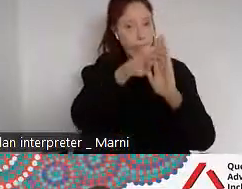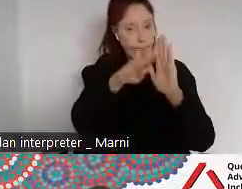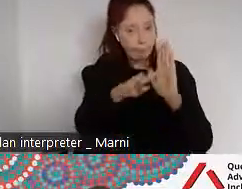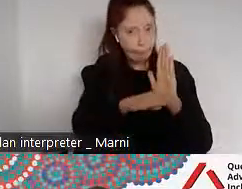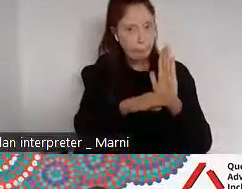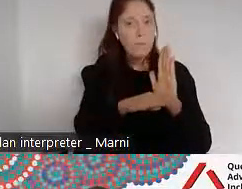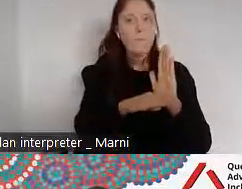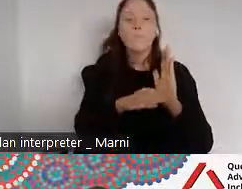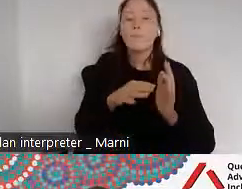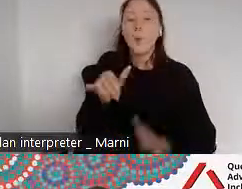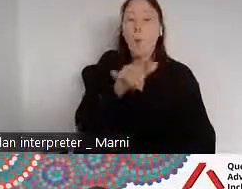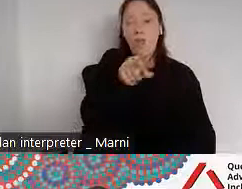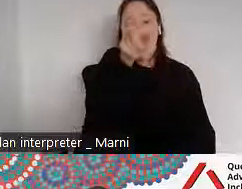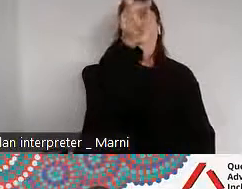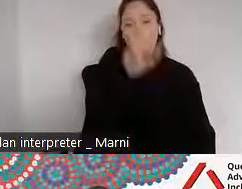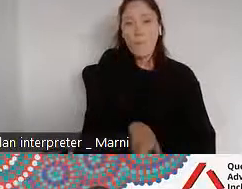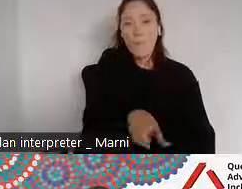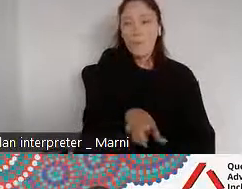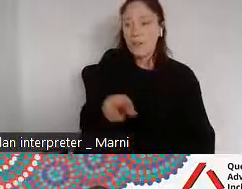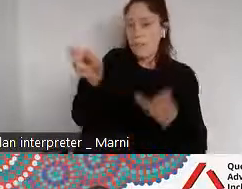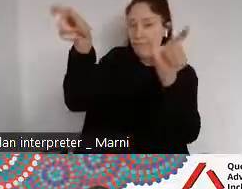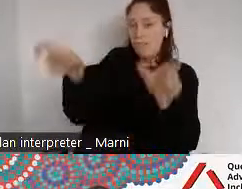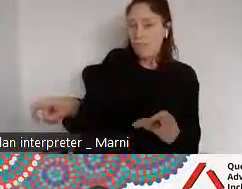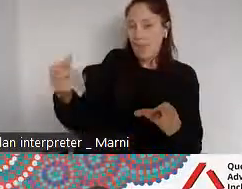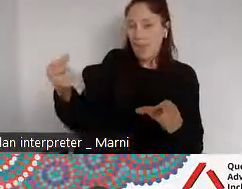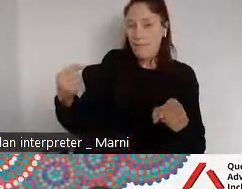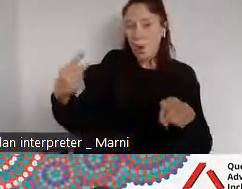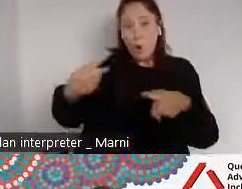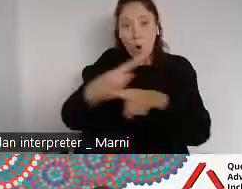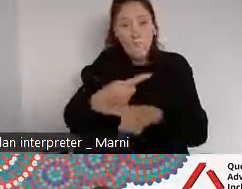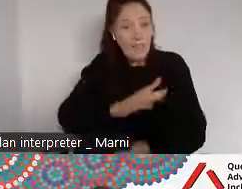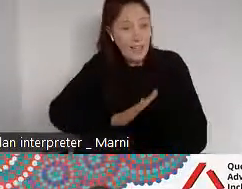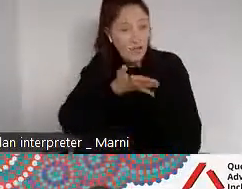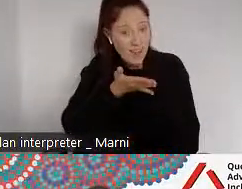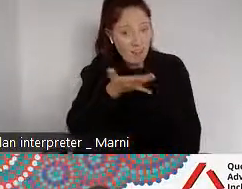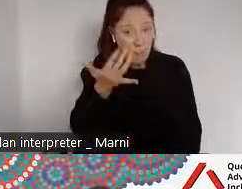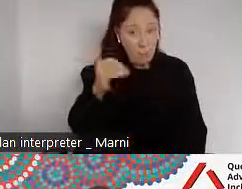or not the adult and the proposed appointees interests are likely to conflict, whether they